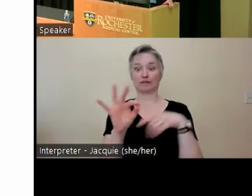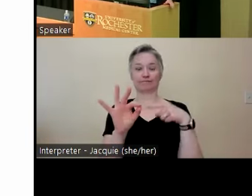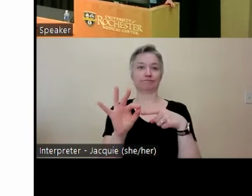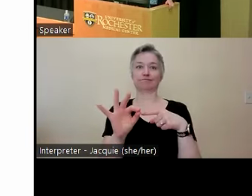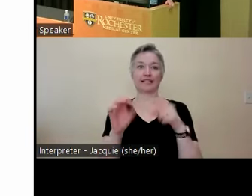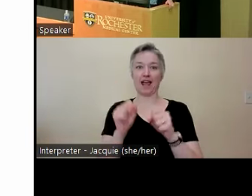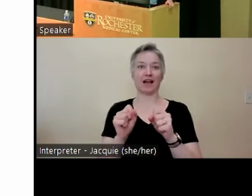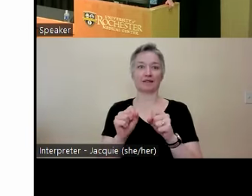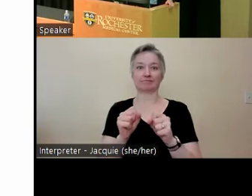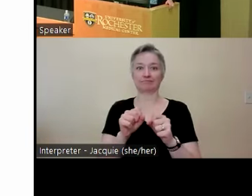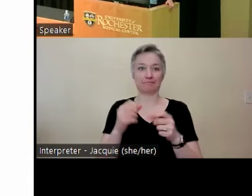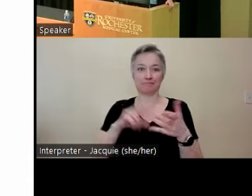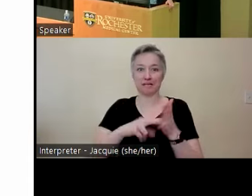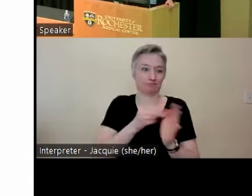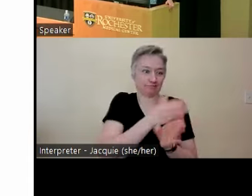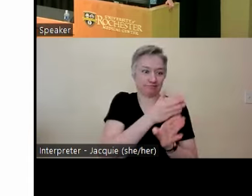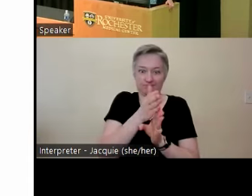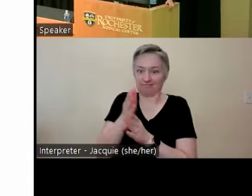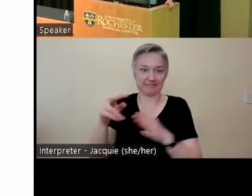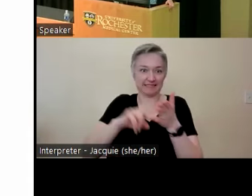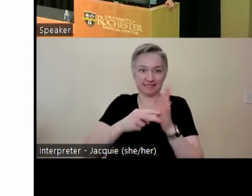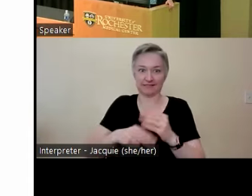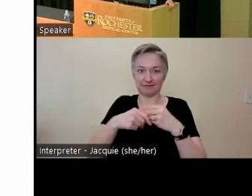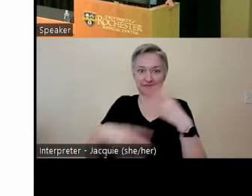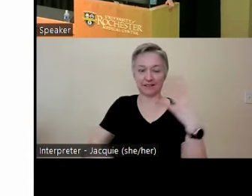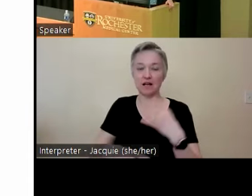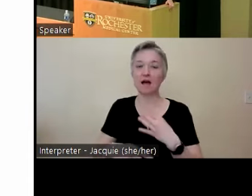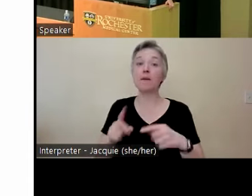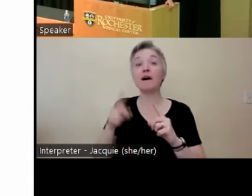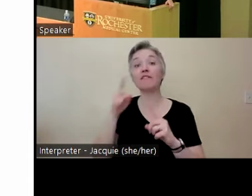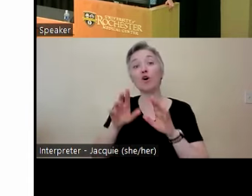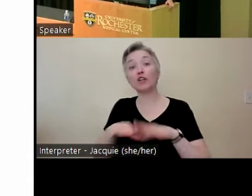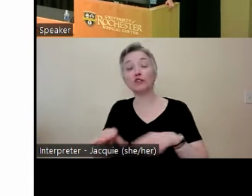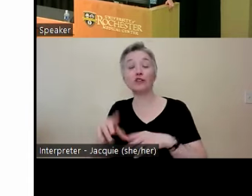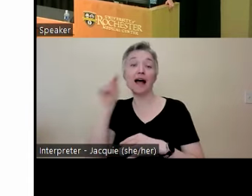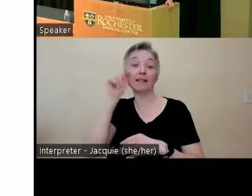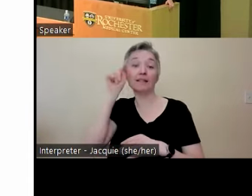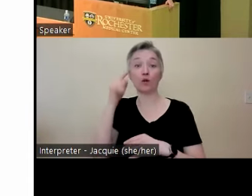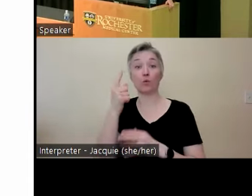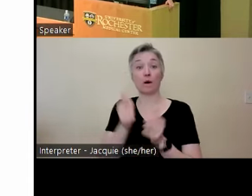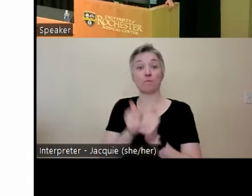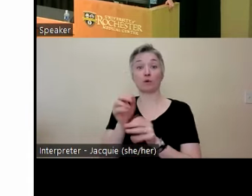childhood and Adolescence possibly one of the most important areas is learning and cognitive